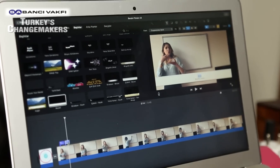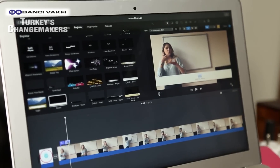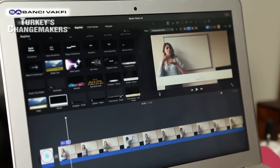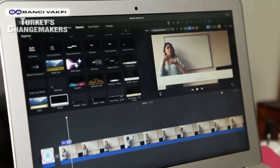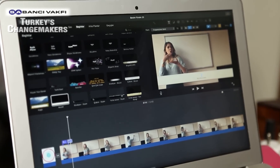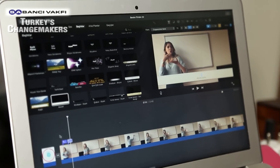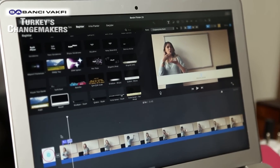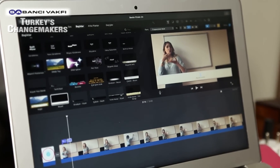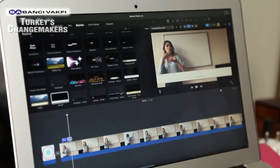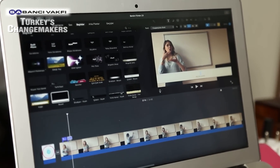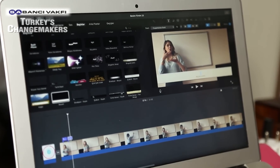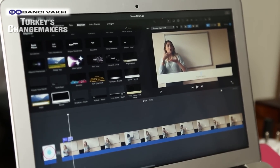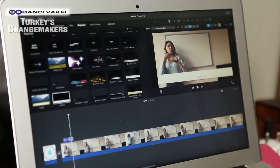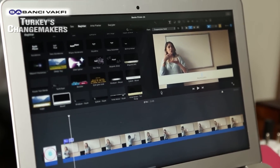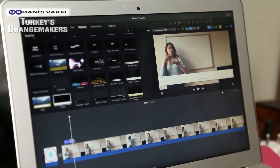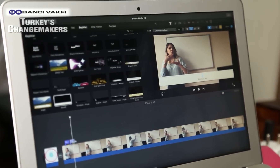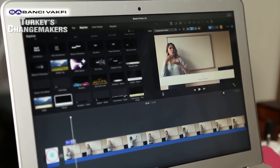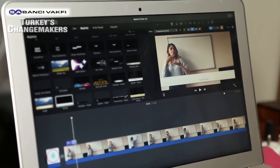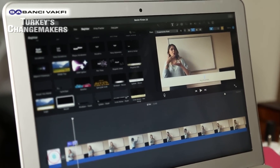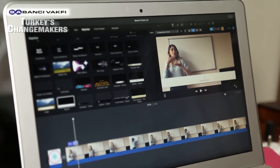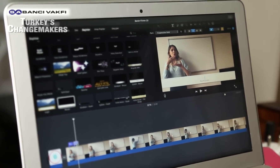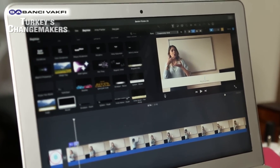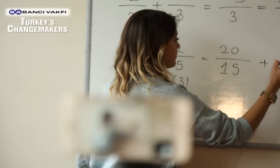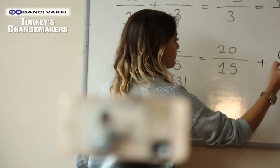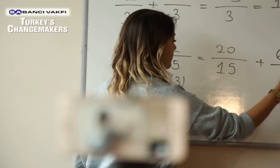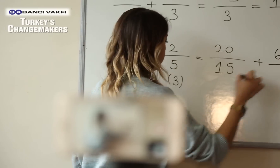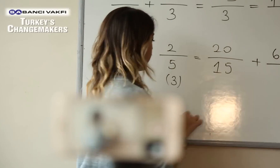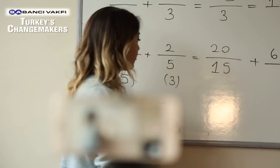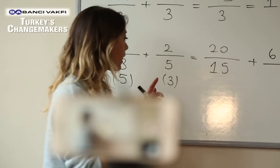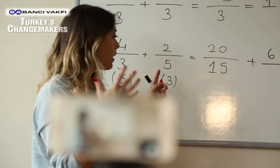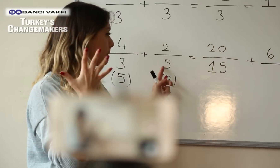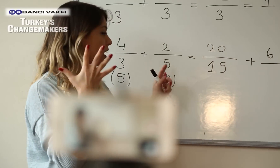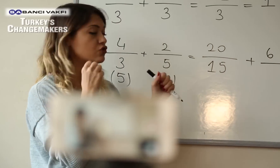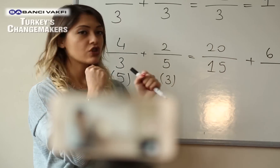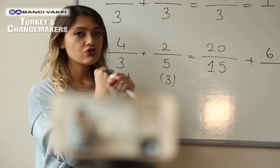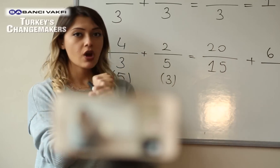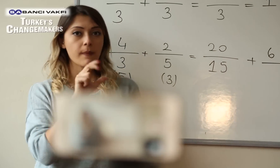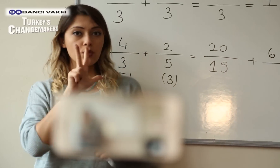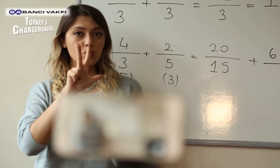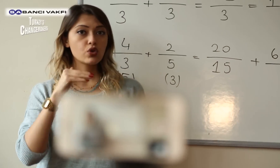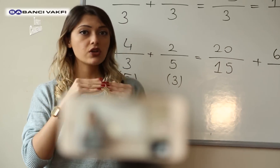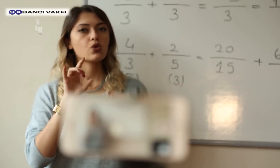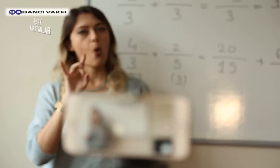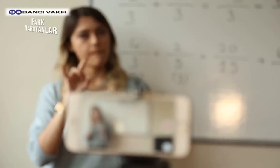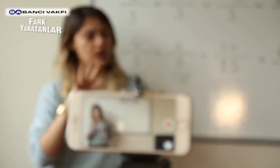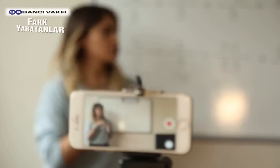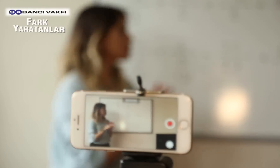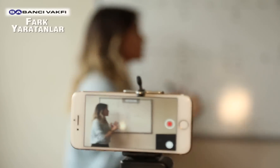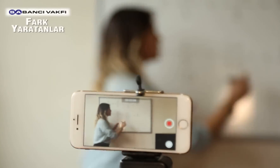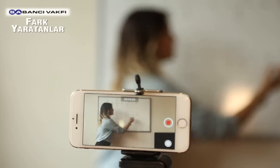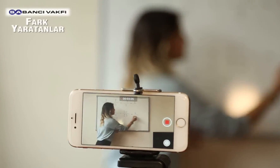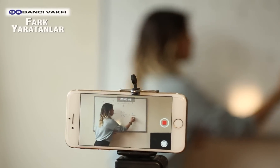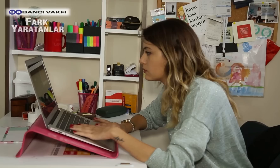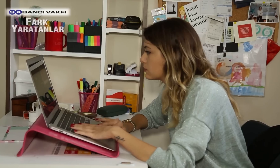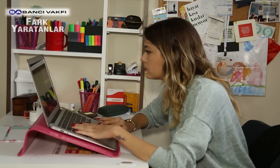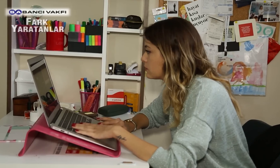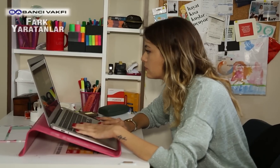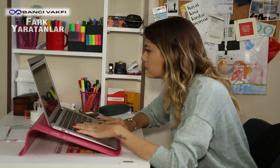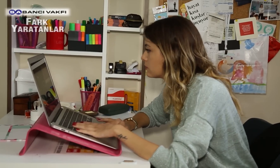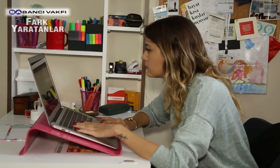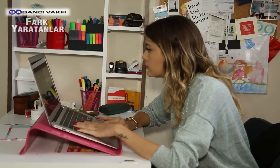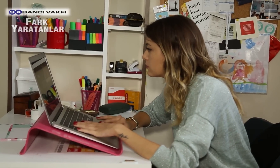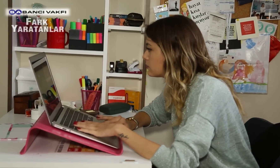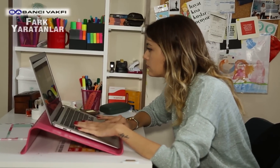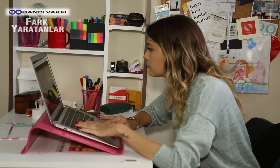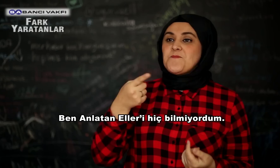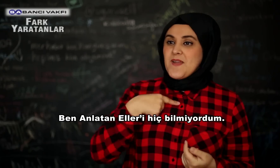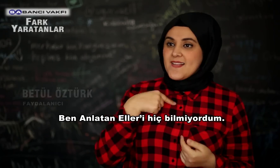74 videos shot by Pelin Baykan between February 2017 and April 2018 have reached 126 thousand views.